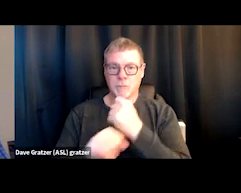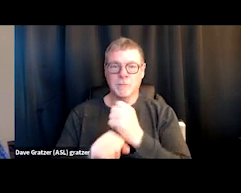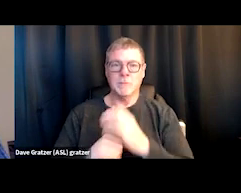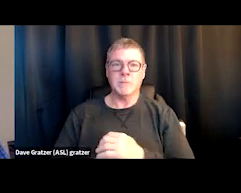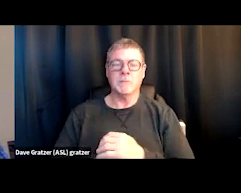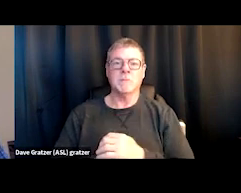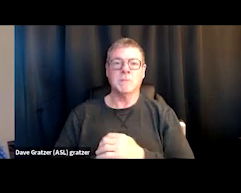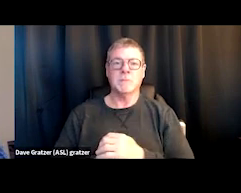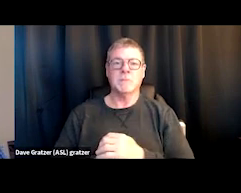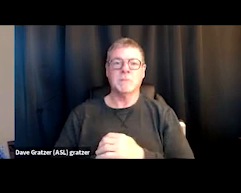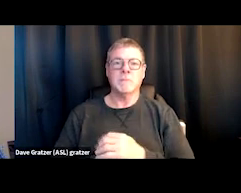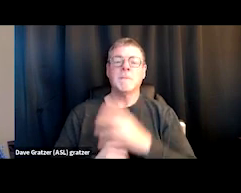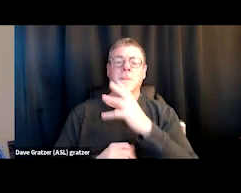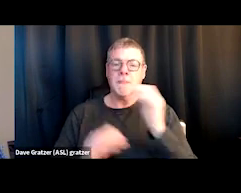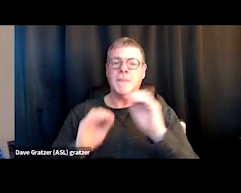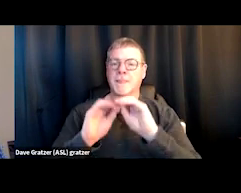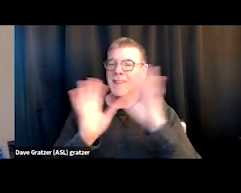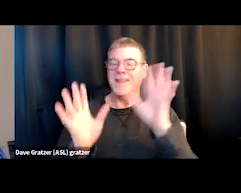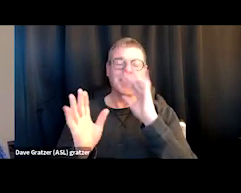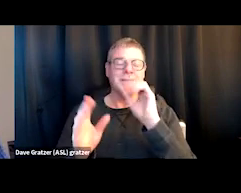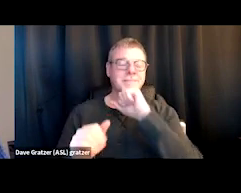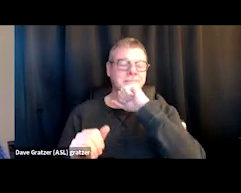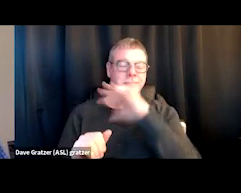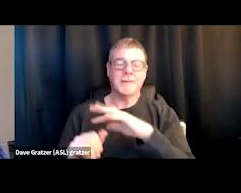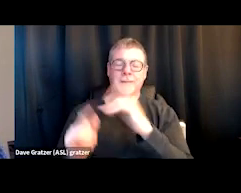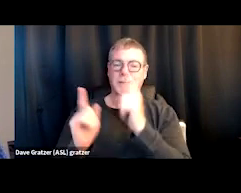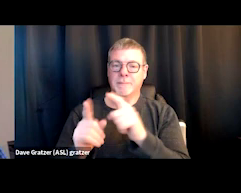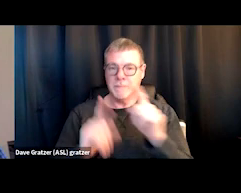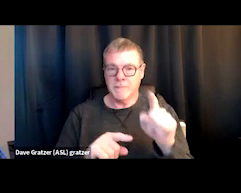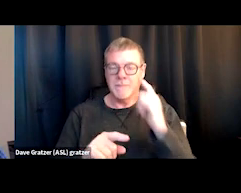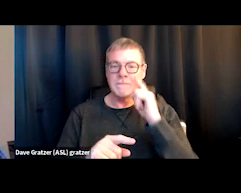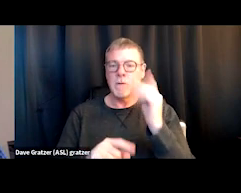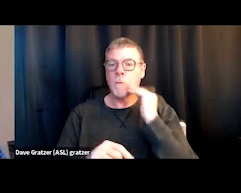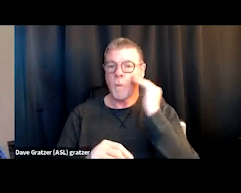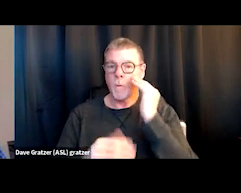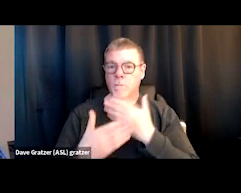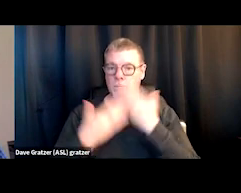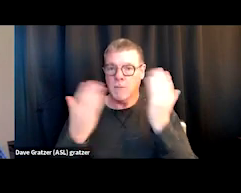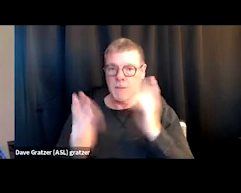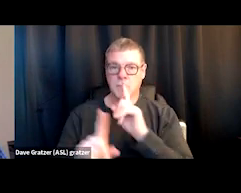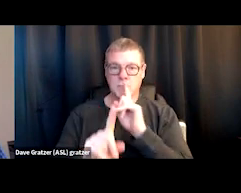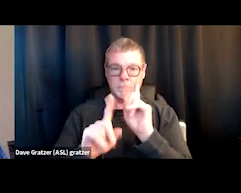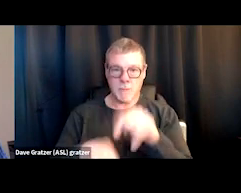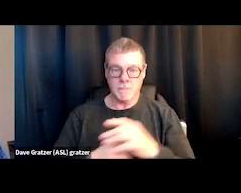And it was clear that there wasn't a lot going on in terms of a homelessness response in the county,